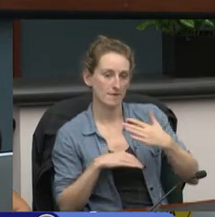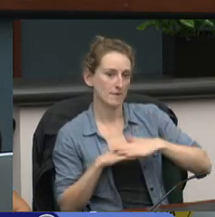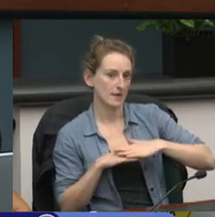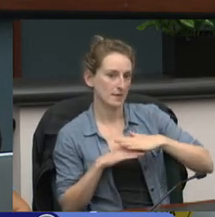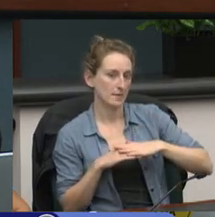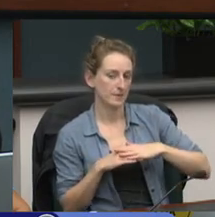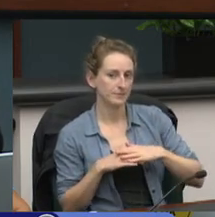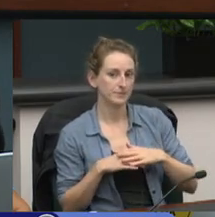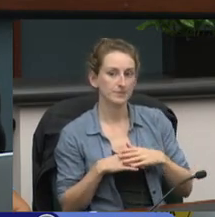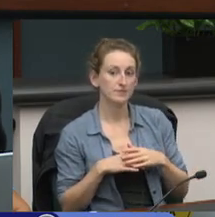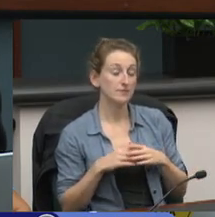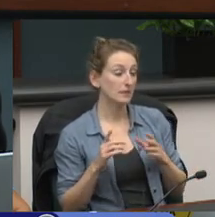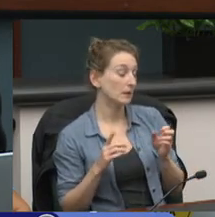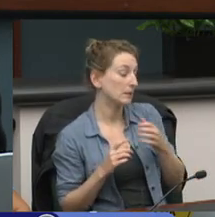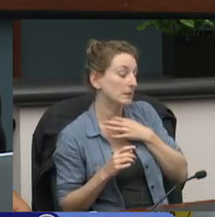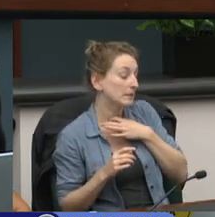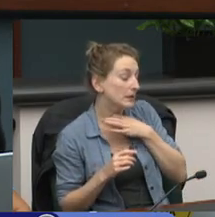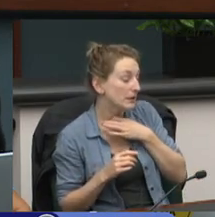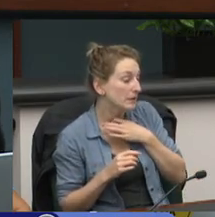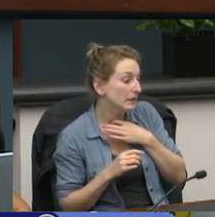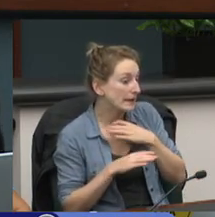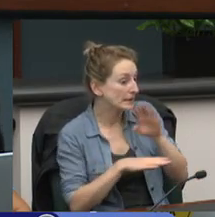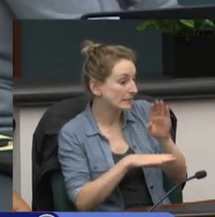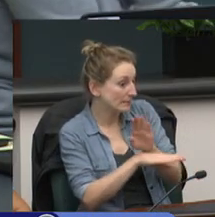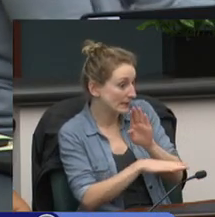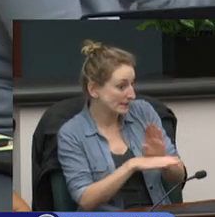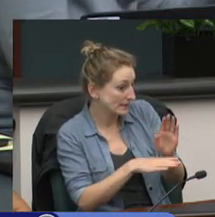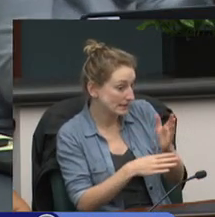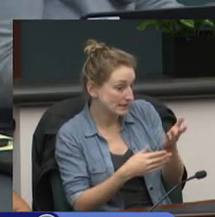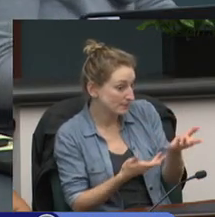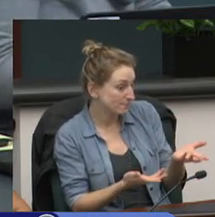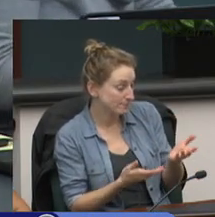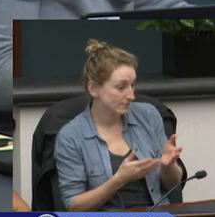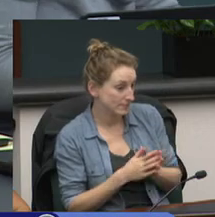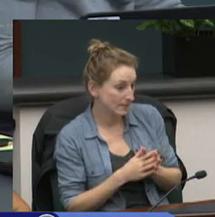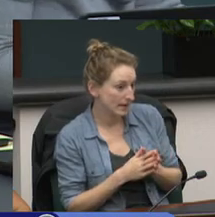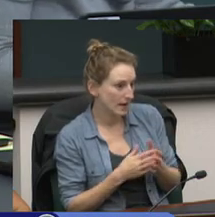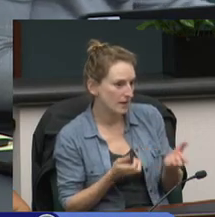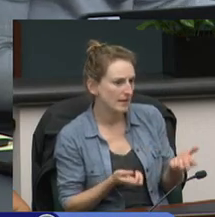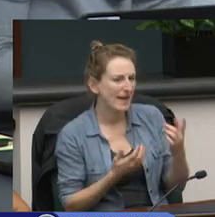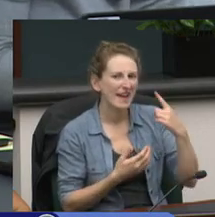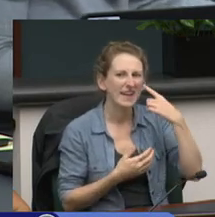are they I think if you look at the r3 it's 7200 right now and it's down to